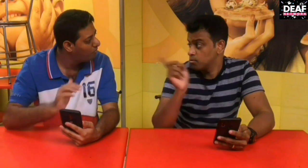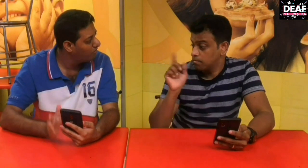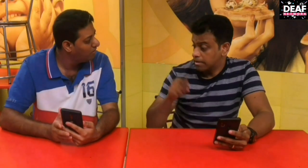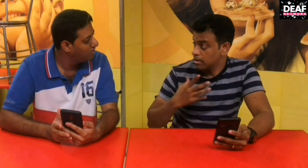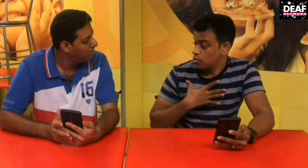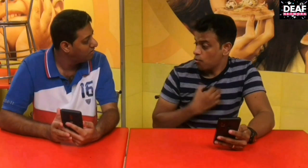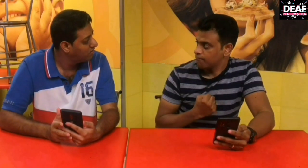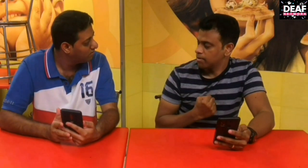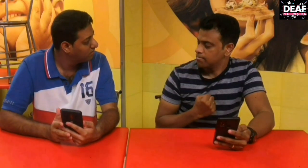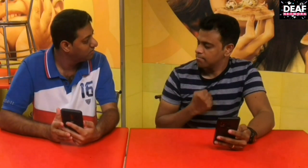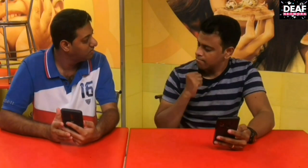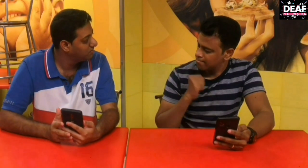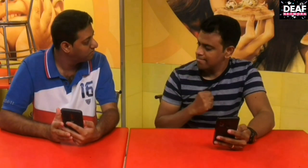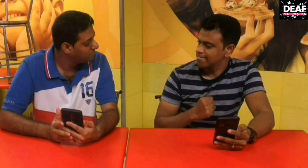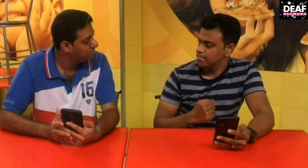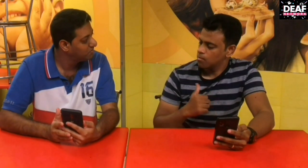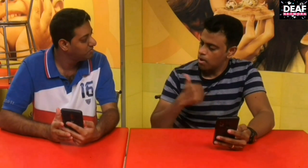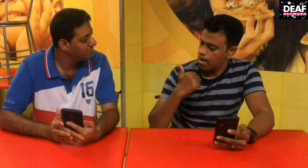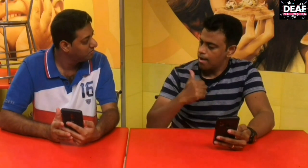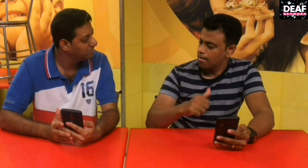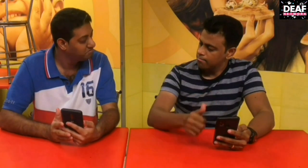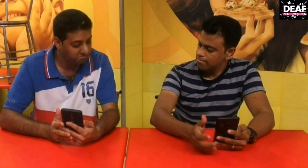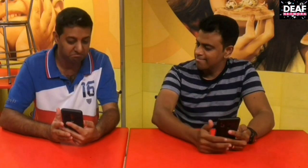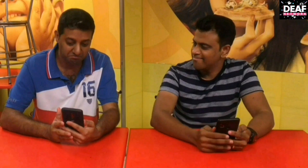You must have the confidence, You will get and dont worry!